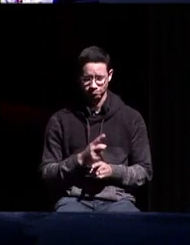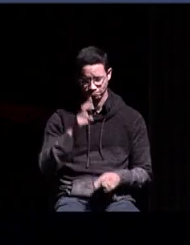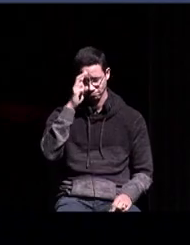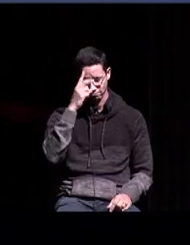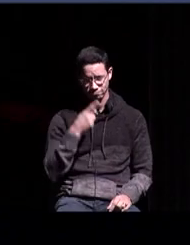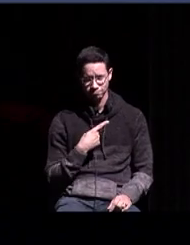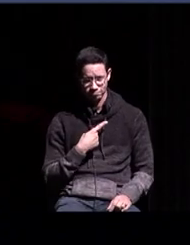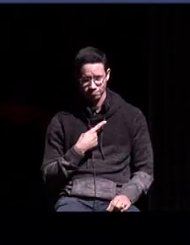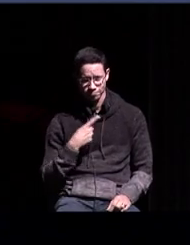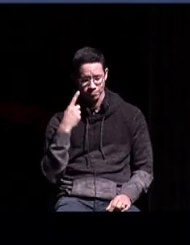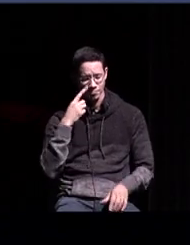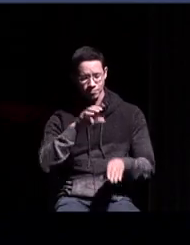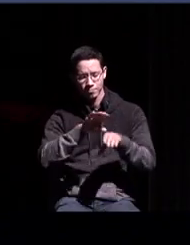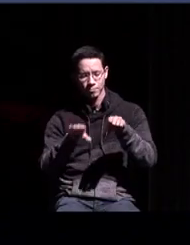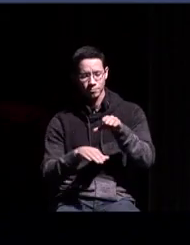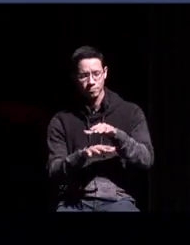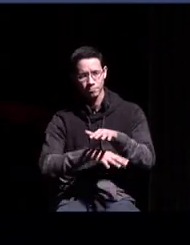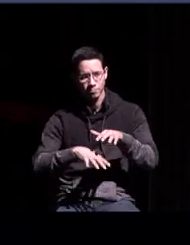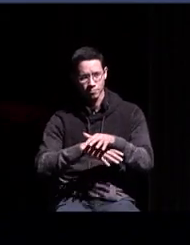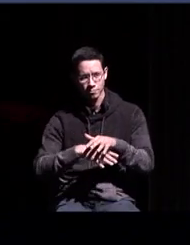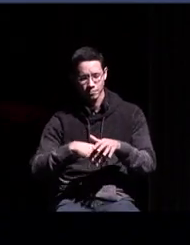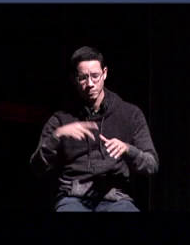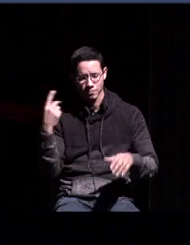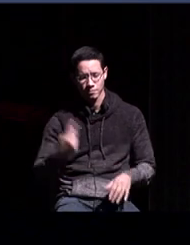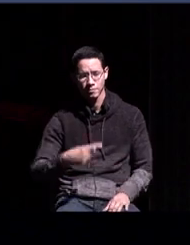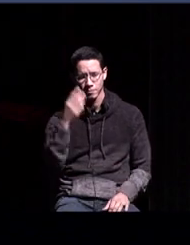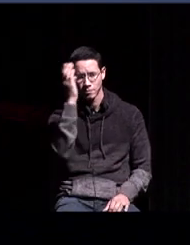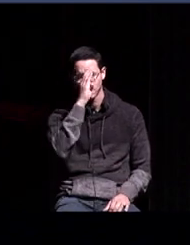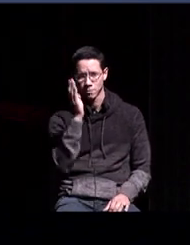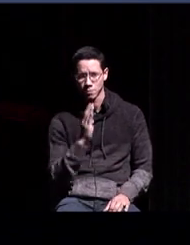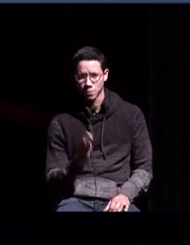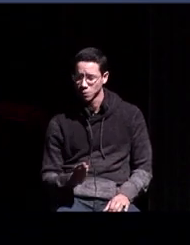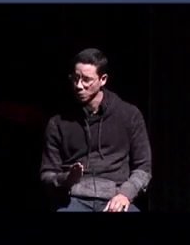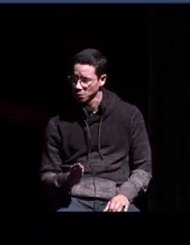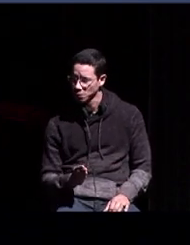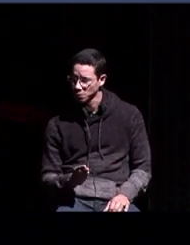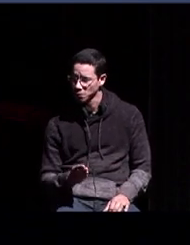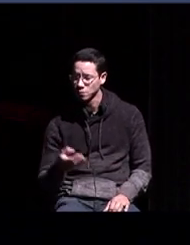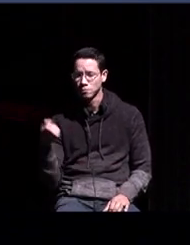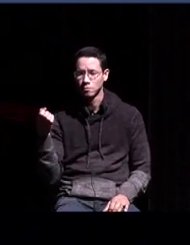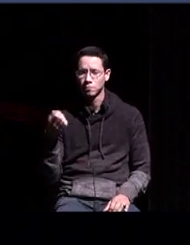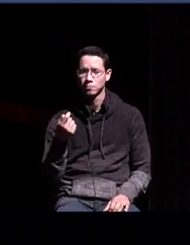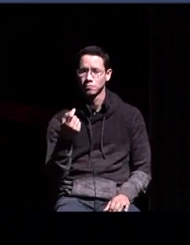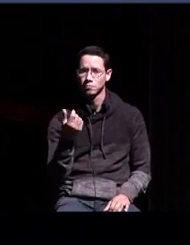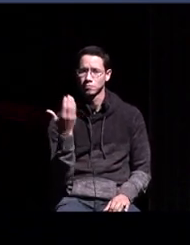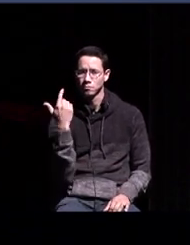in Brazil that recently discovered itself